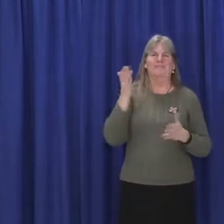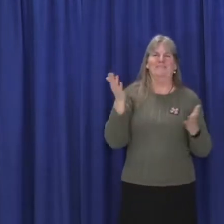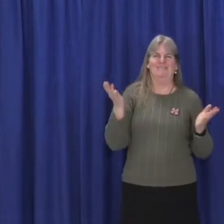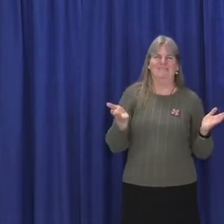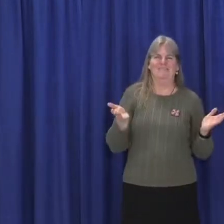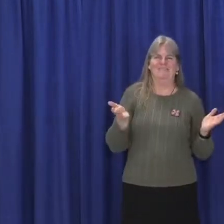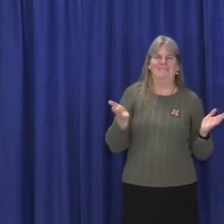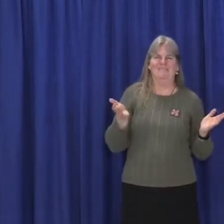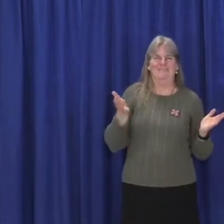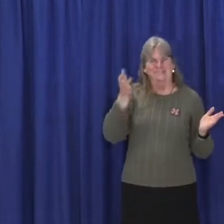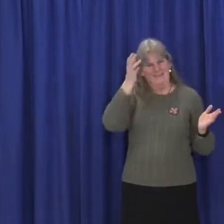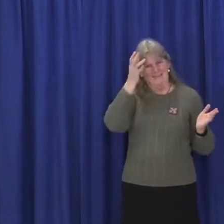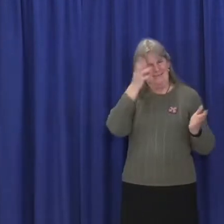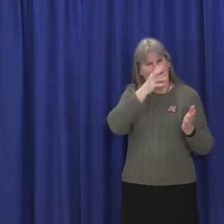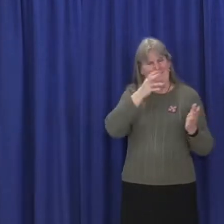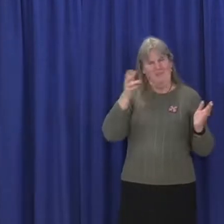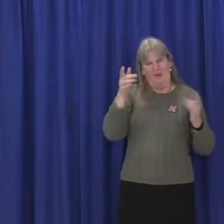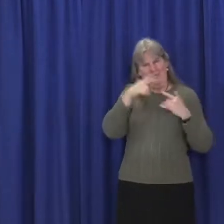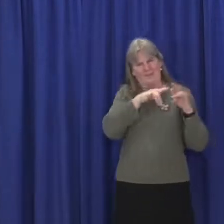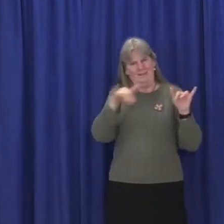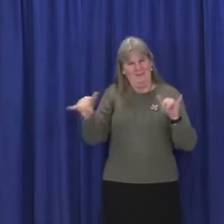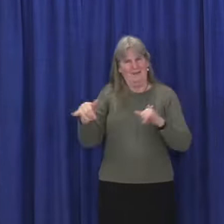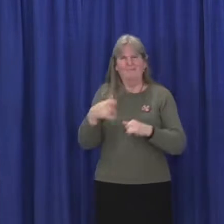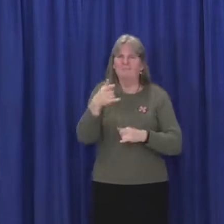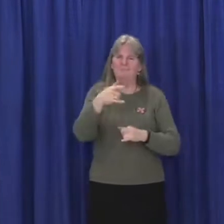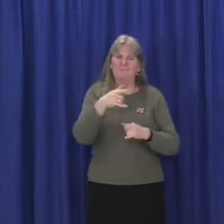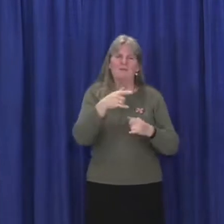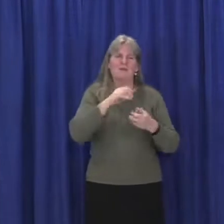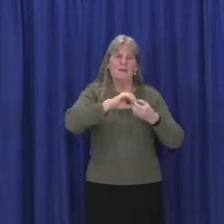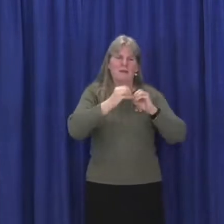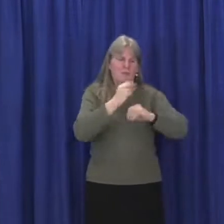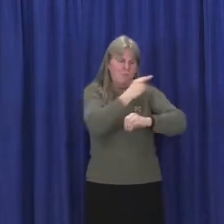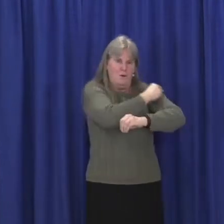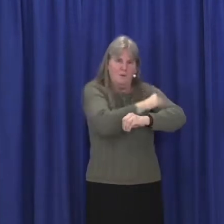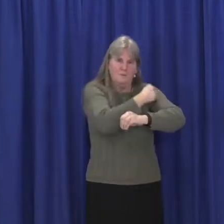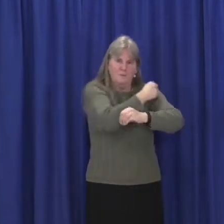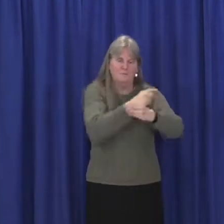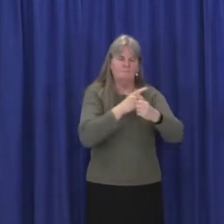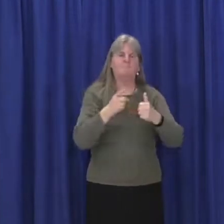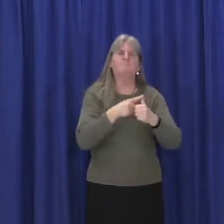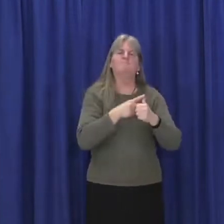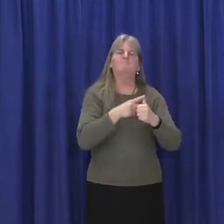different things that I look at, such as the number of hospitalizations, the number of